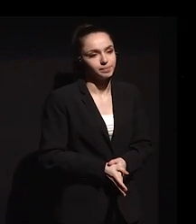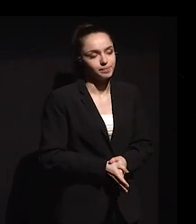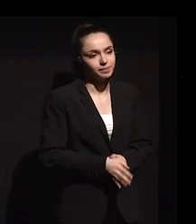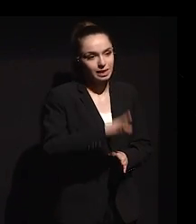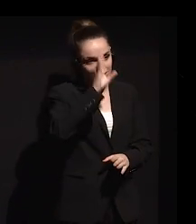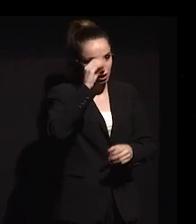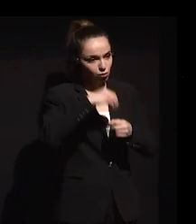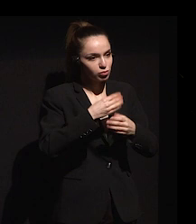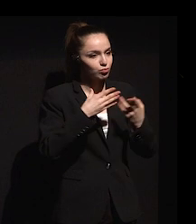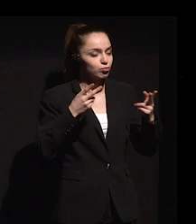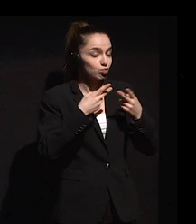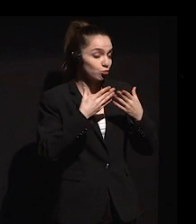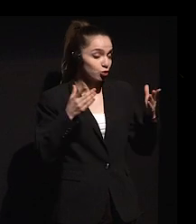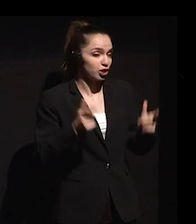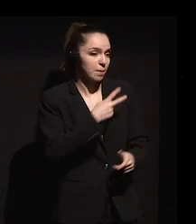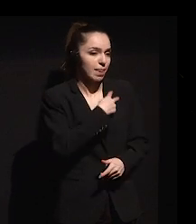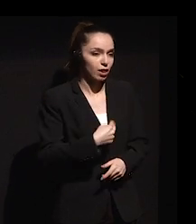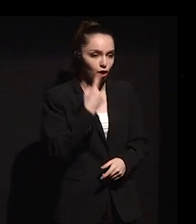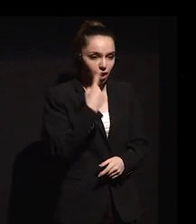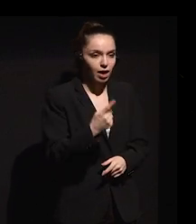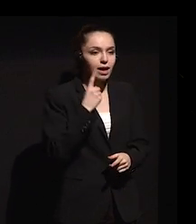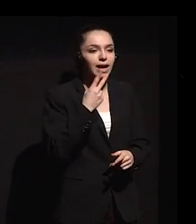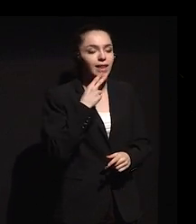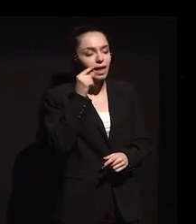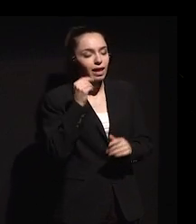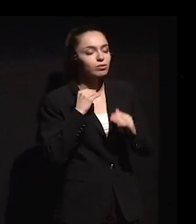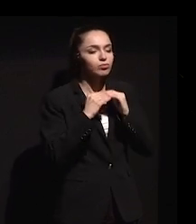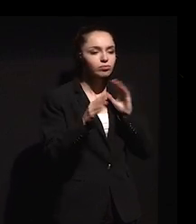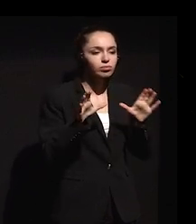As Istanbul Metropolitan Municipality, we show a capital will to institutionalize